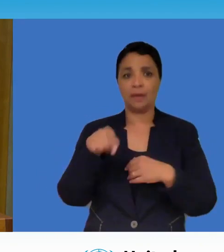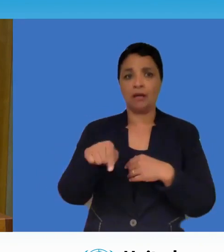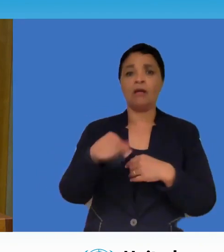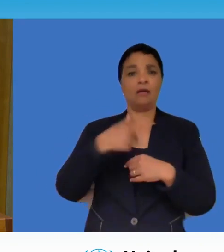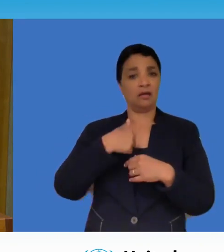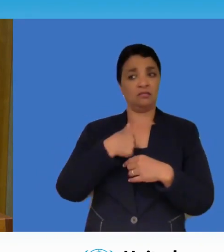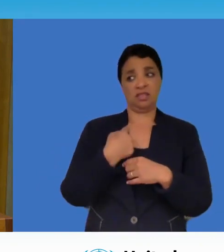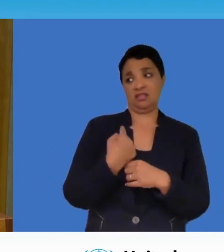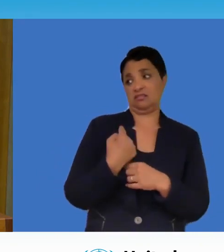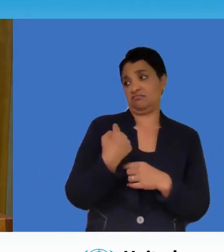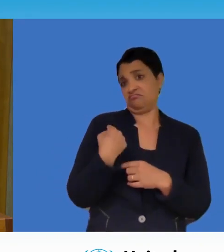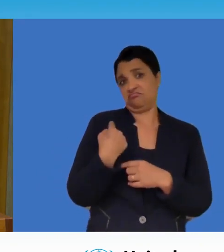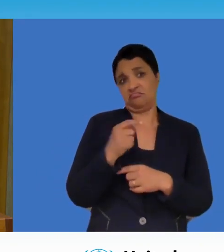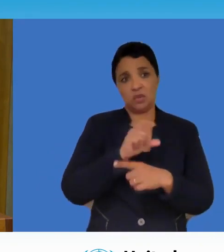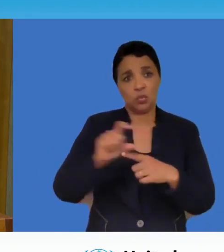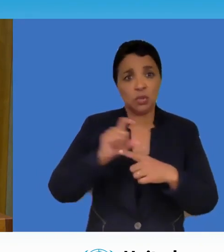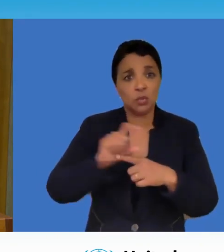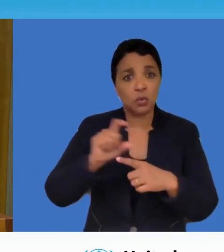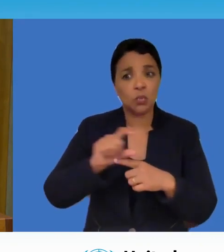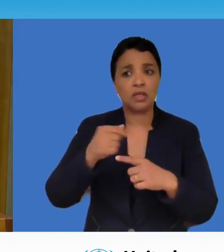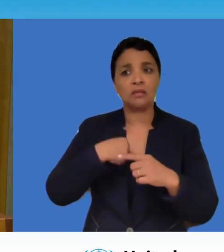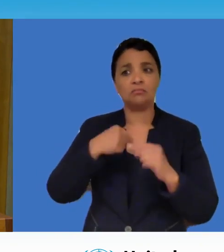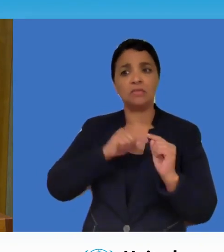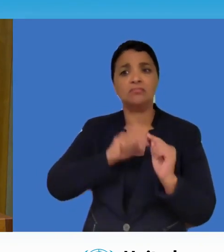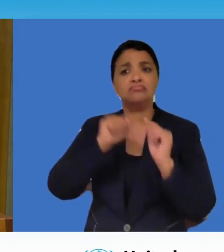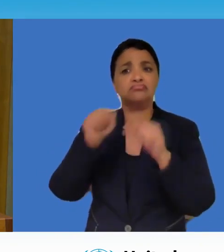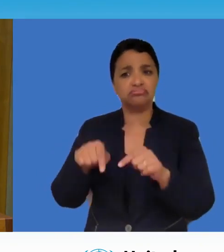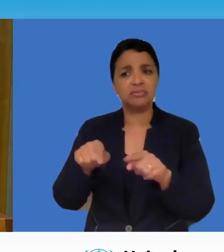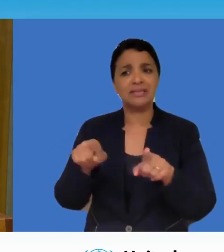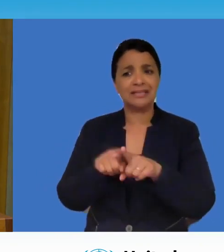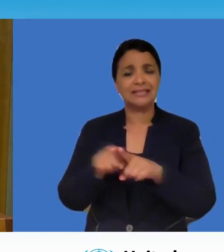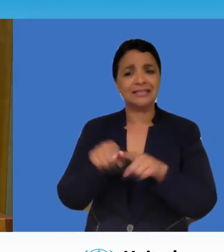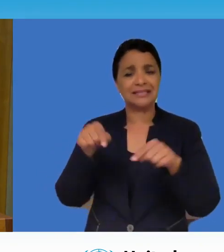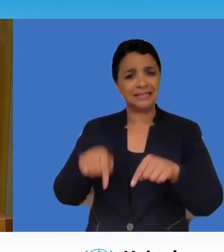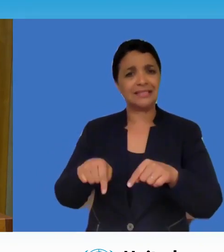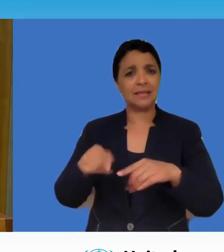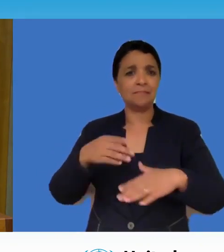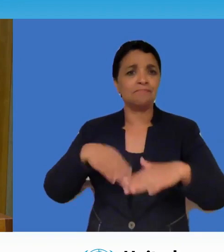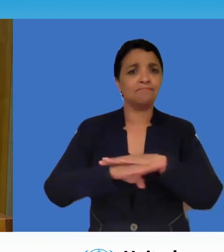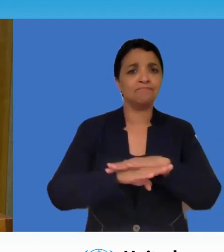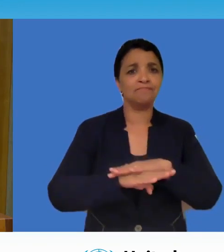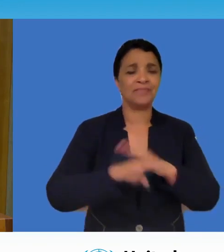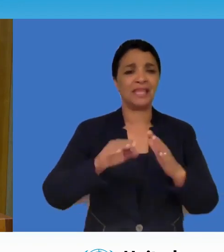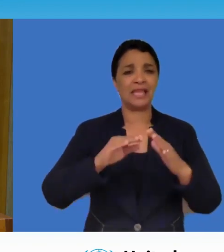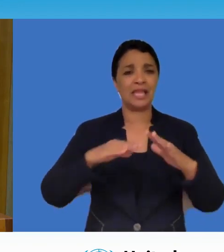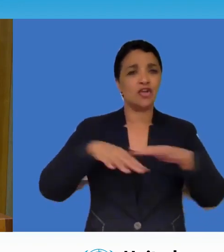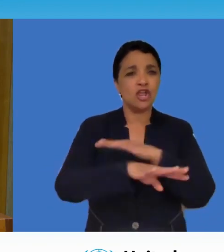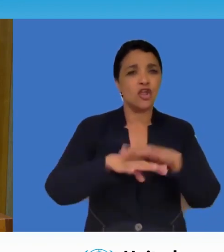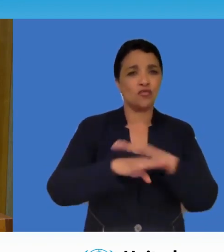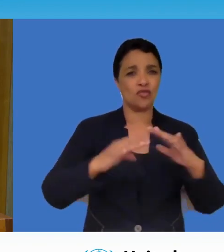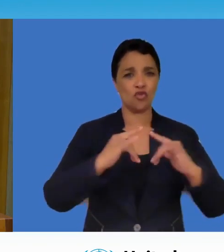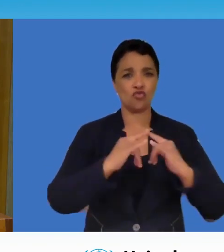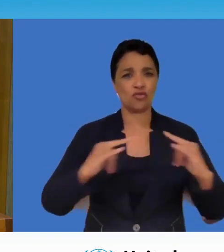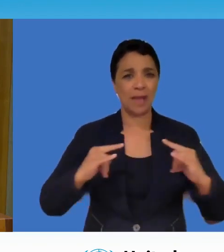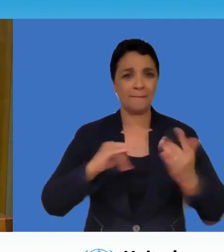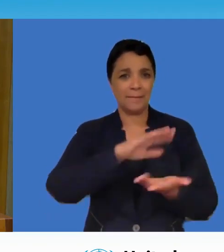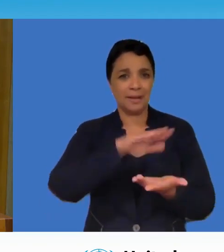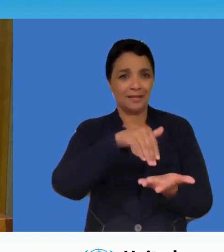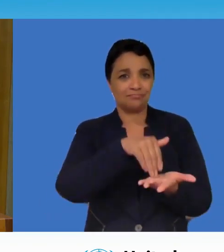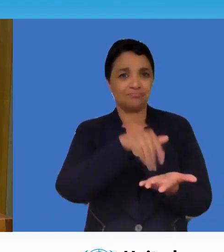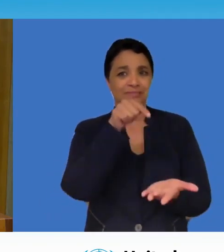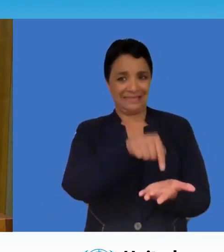in uh Port Sudan just a few um weeks ago and there was an autistic child in the IDP um Camp